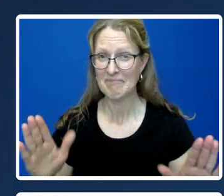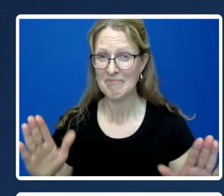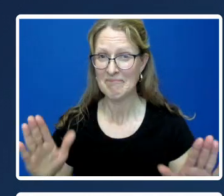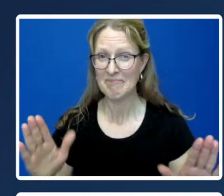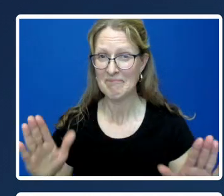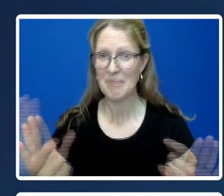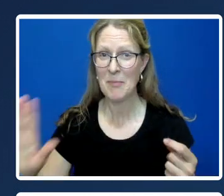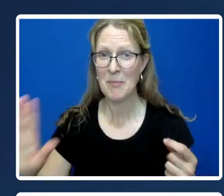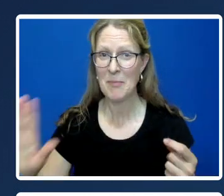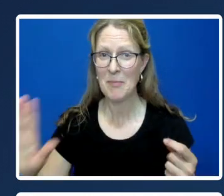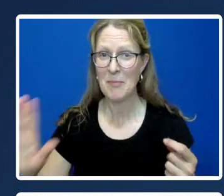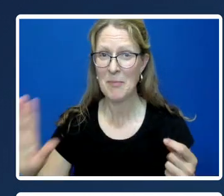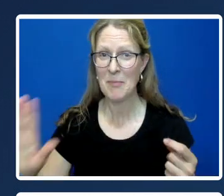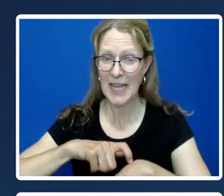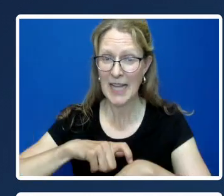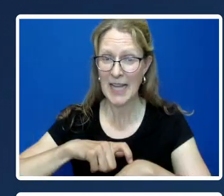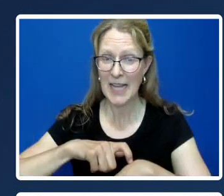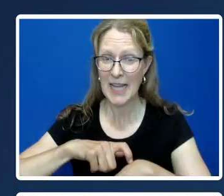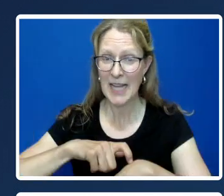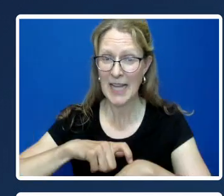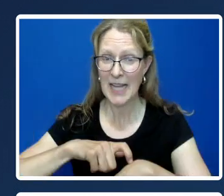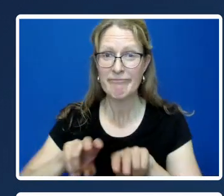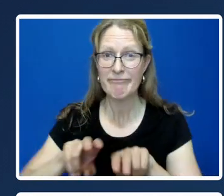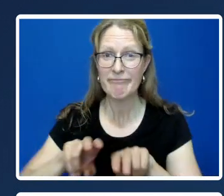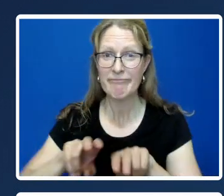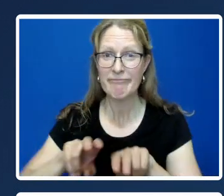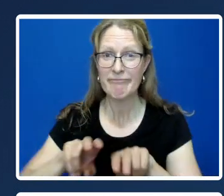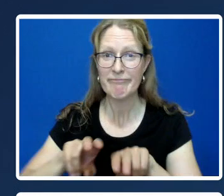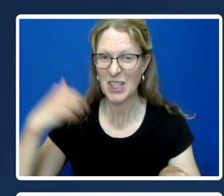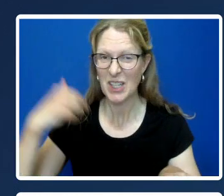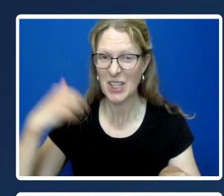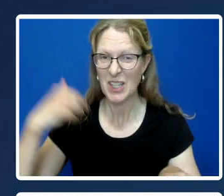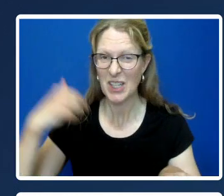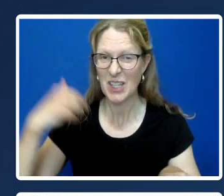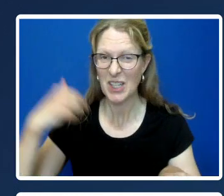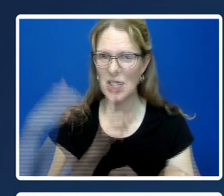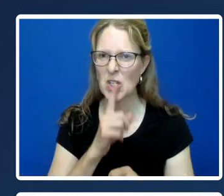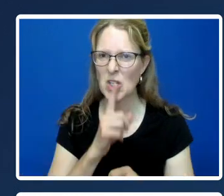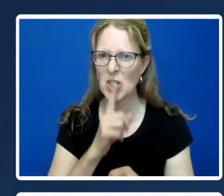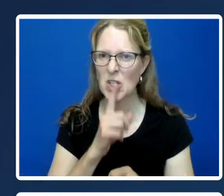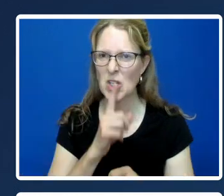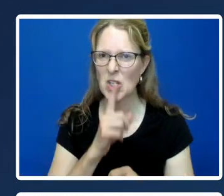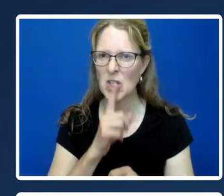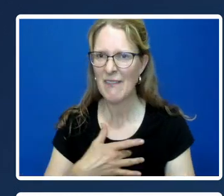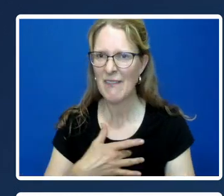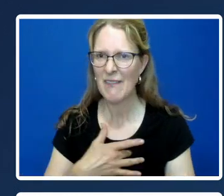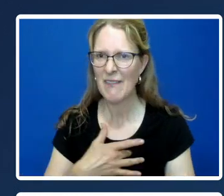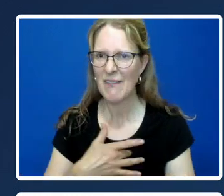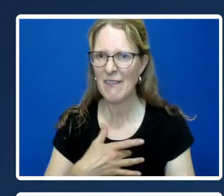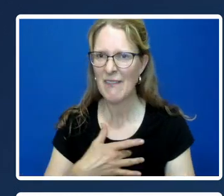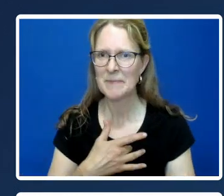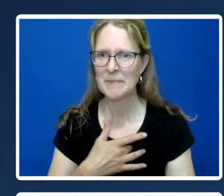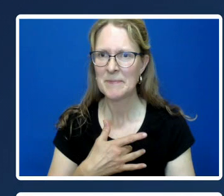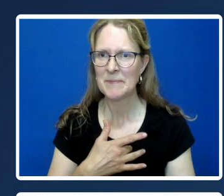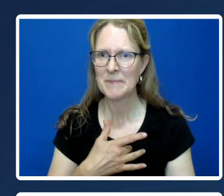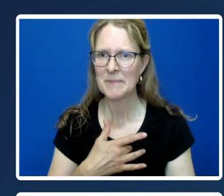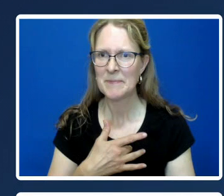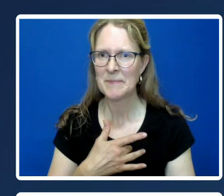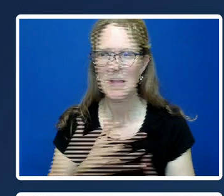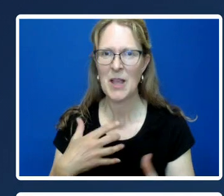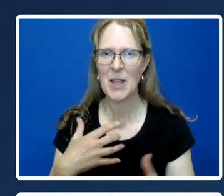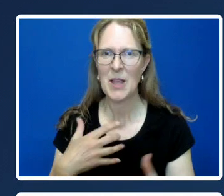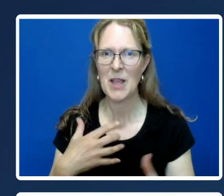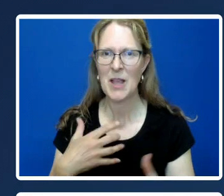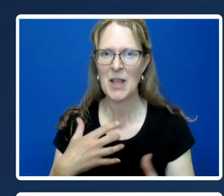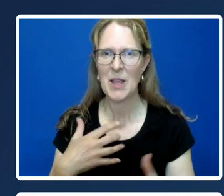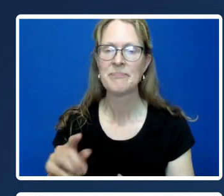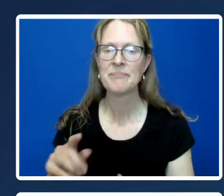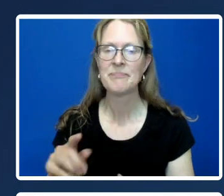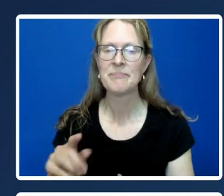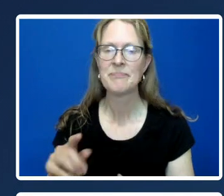I wanted them to feel as supported as possible to really use their voice and -- yeah. Like